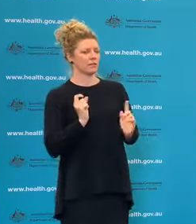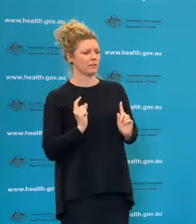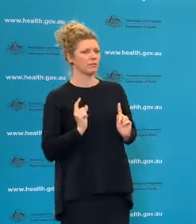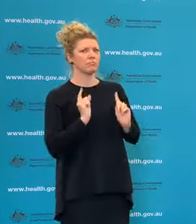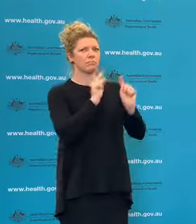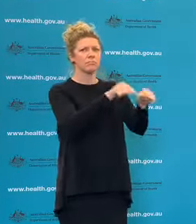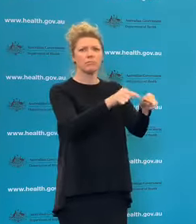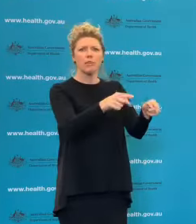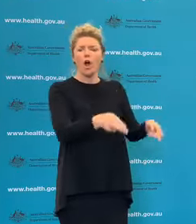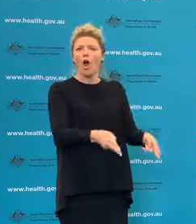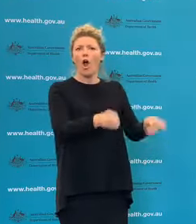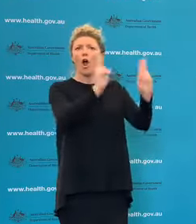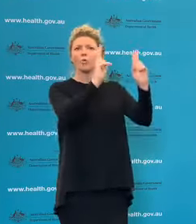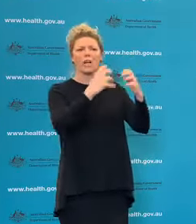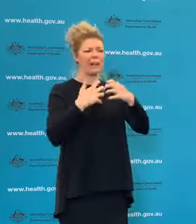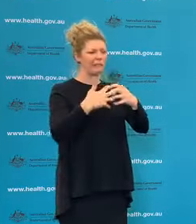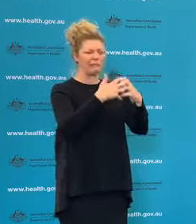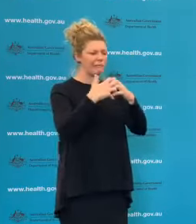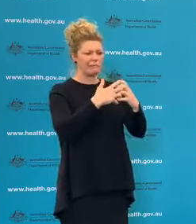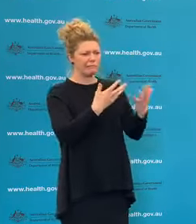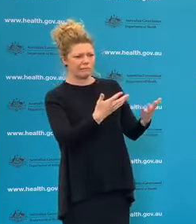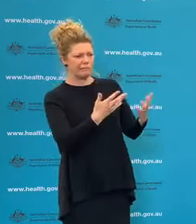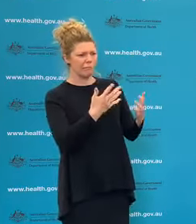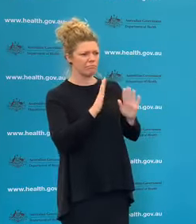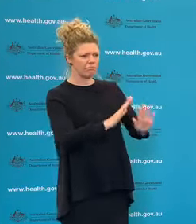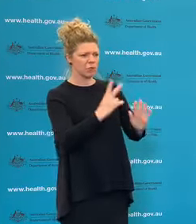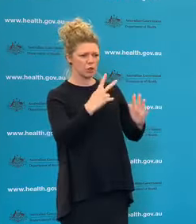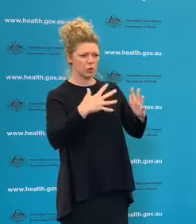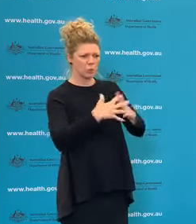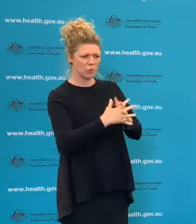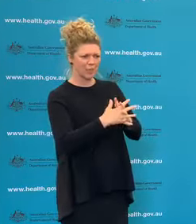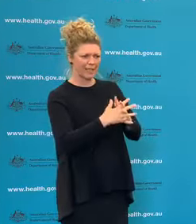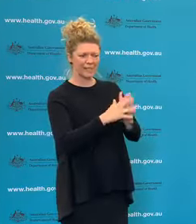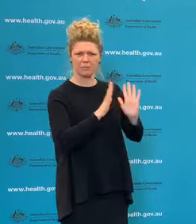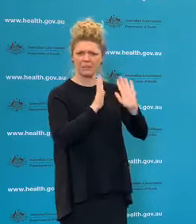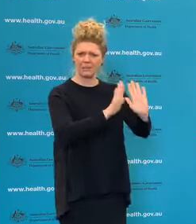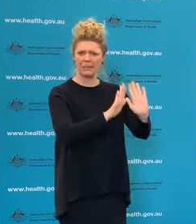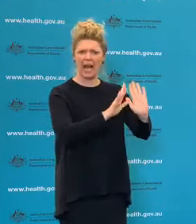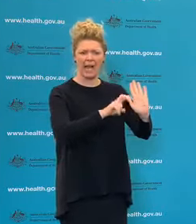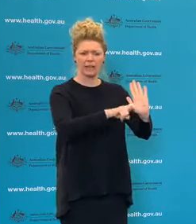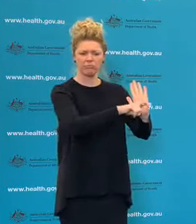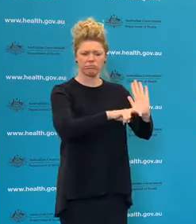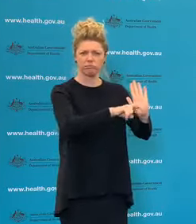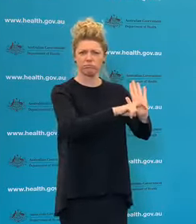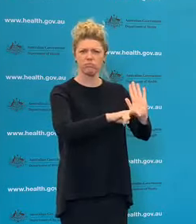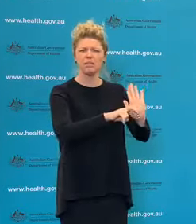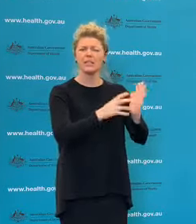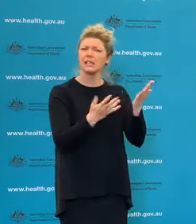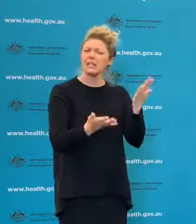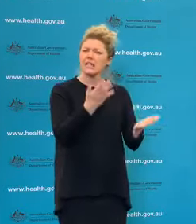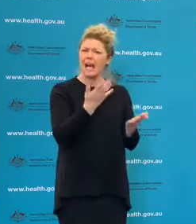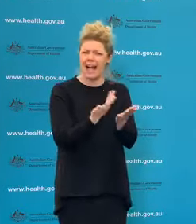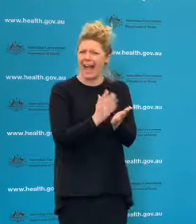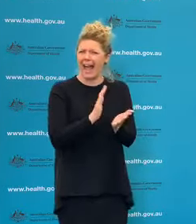hotel system could cope with, what kind of considerations would need to go into certain groups back into the country?